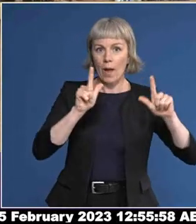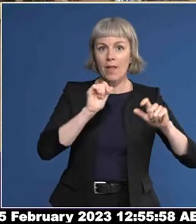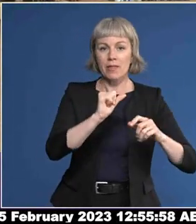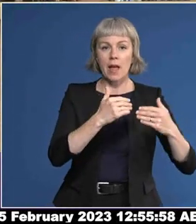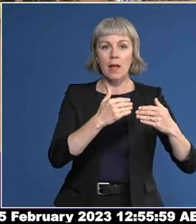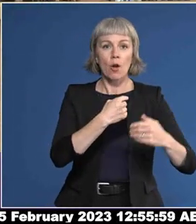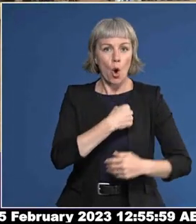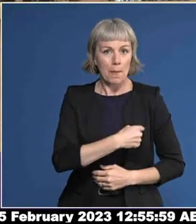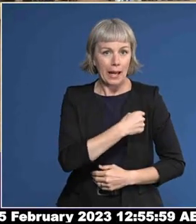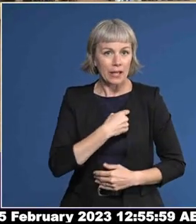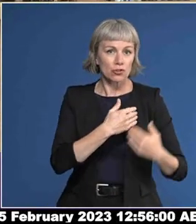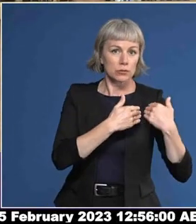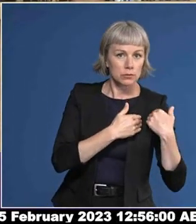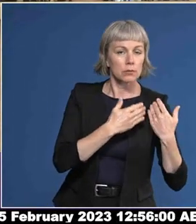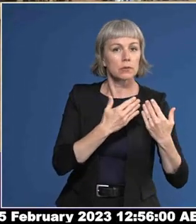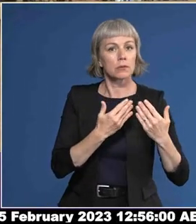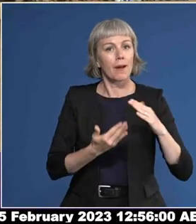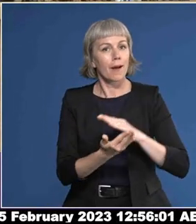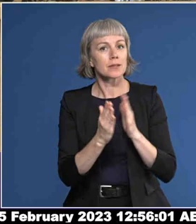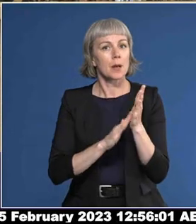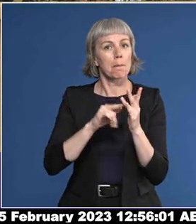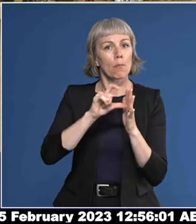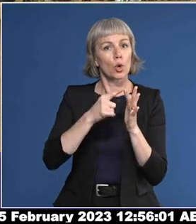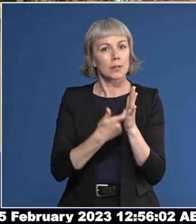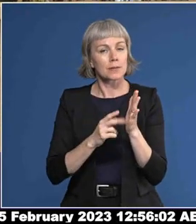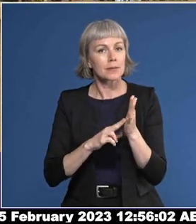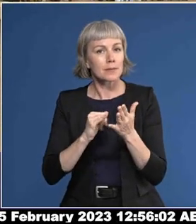That's probably the best I can provide you on that topic. Okay.